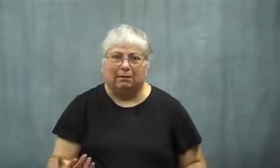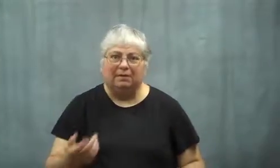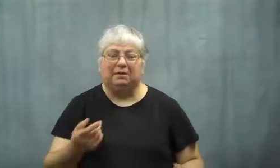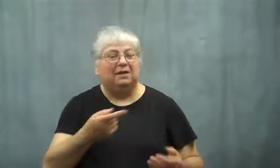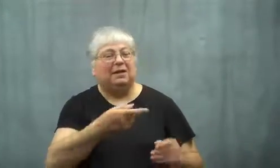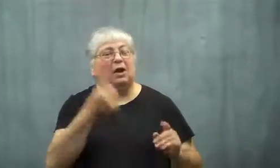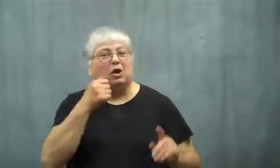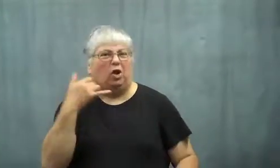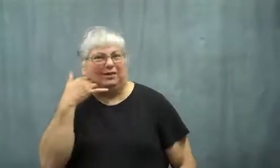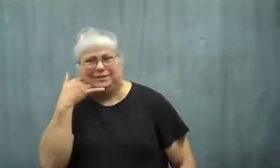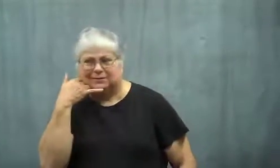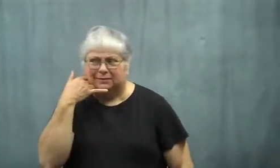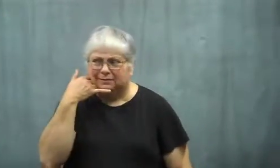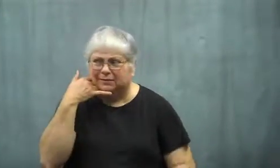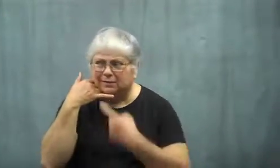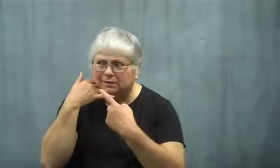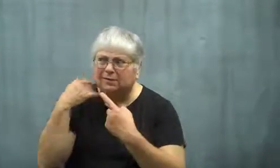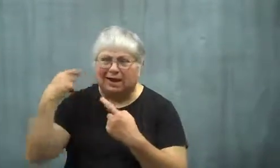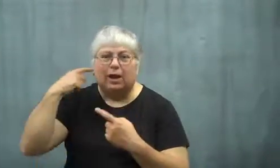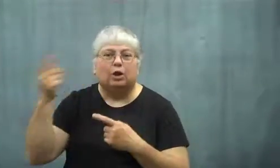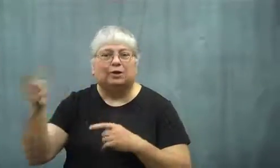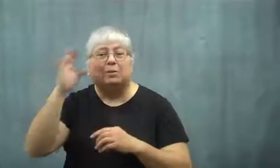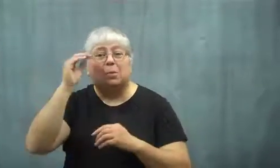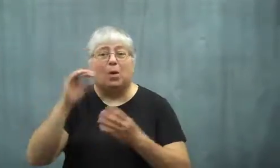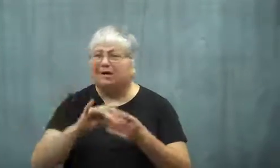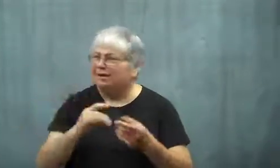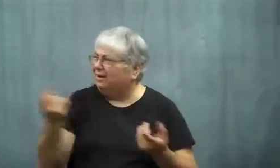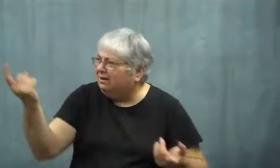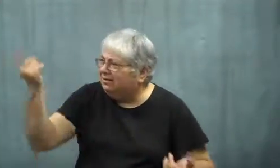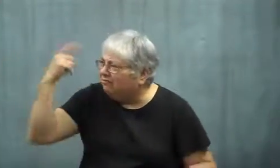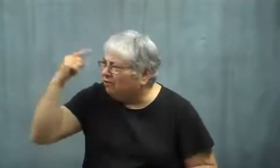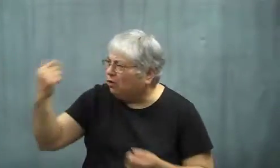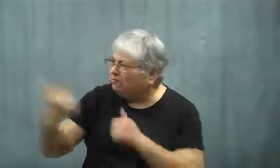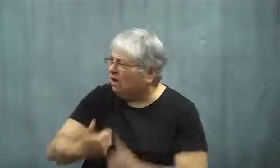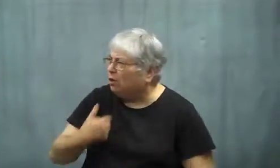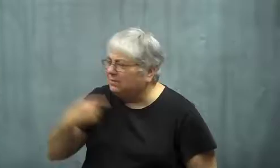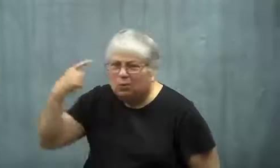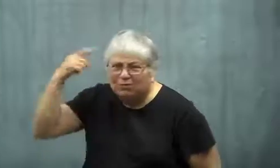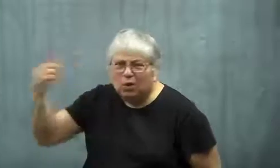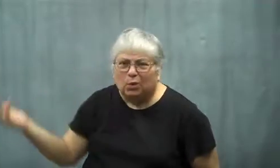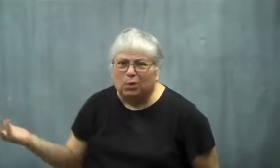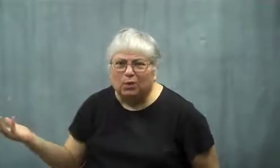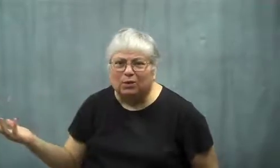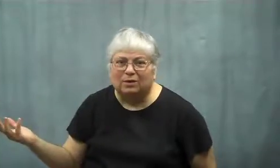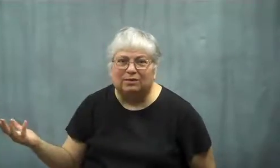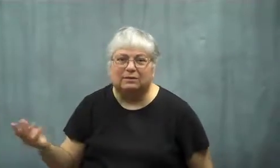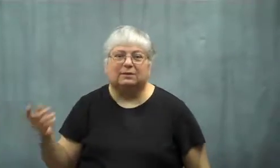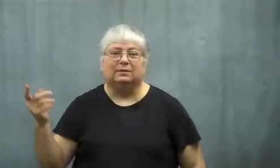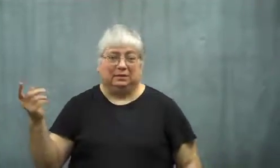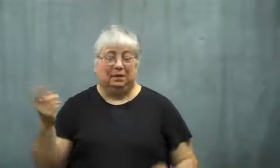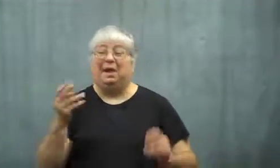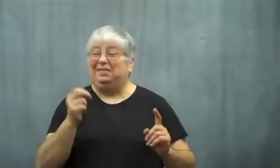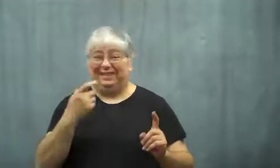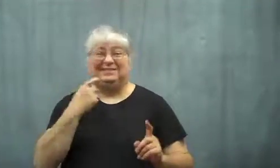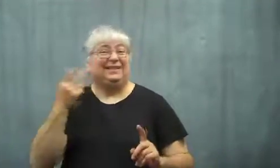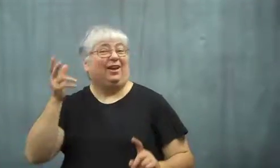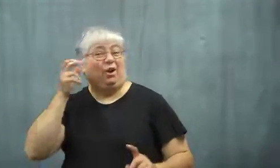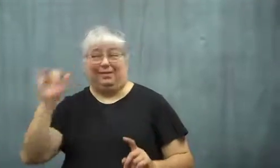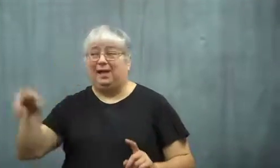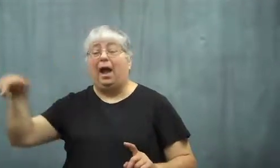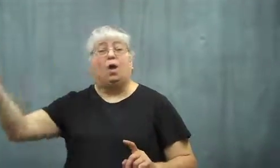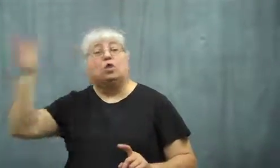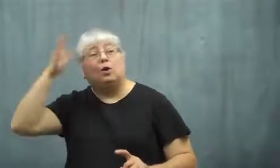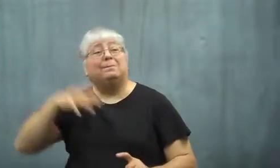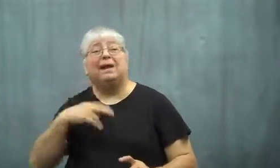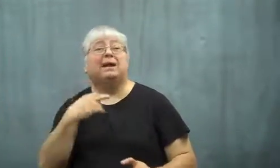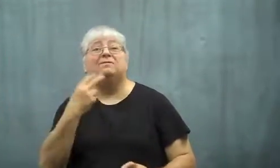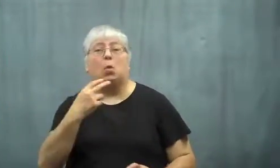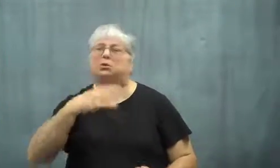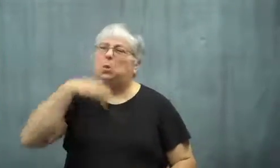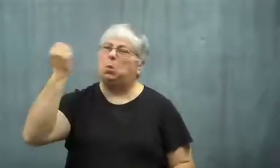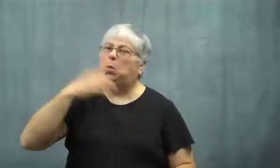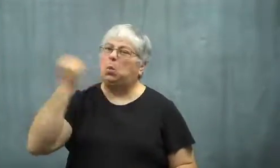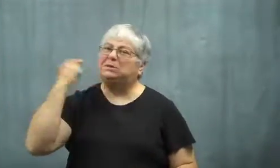The girlfriend heard Martin ask, "Why are you following me?"